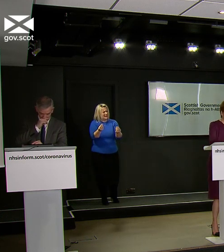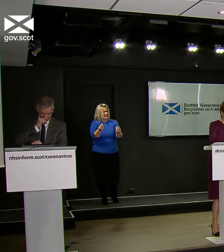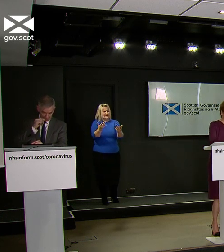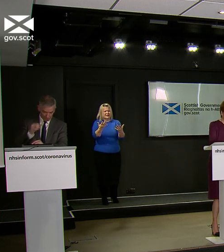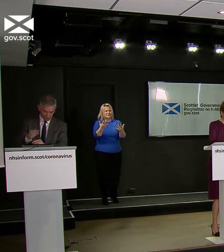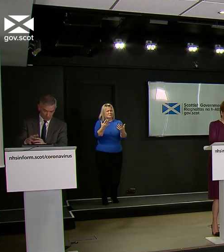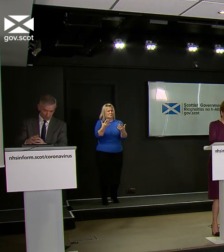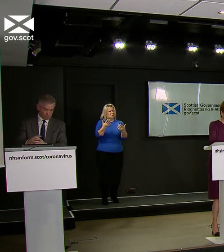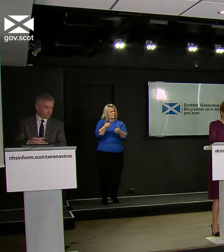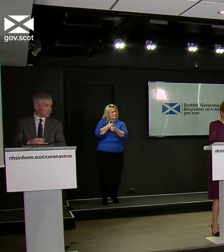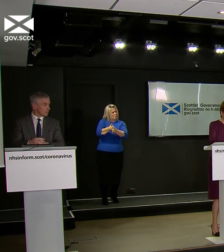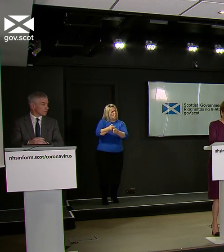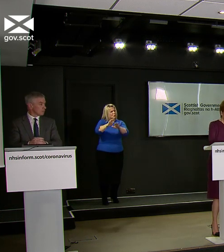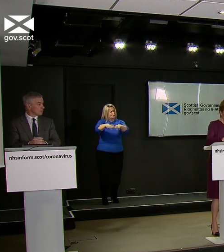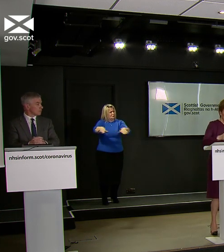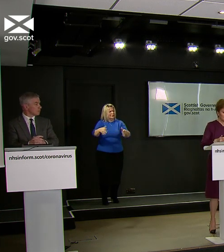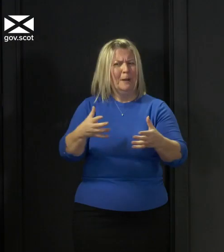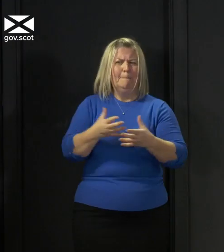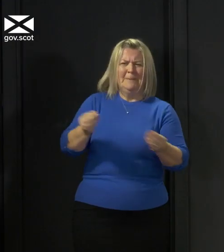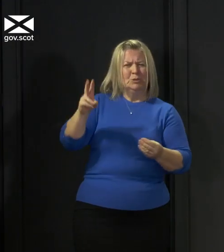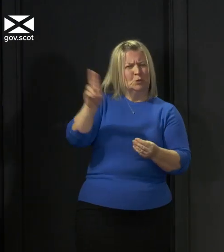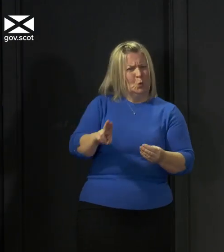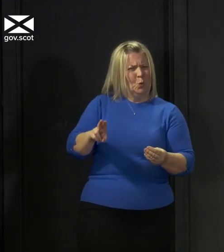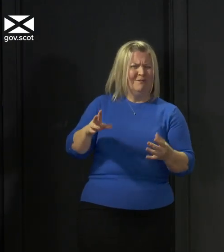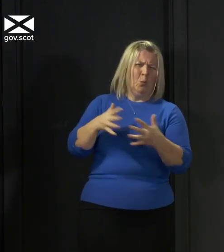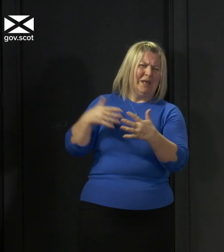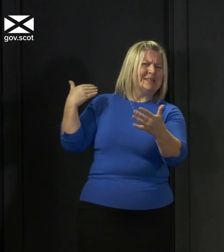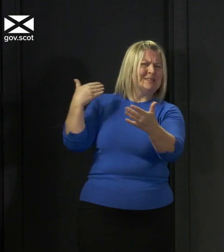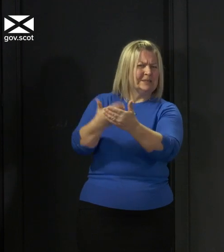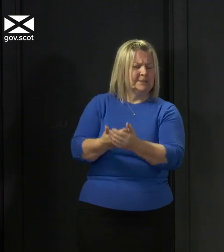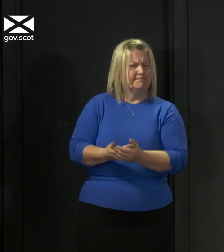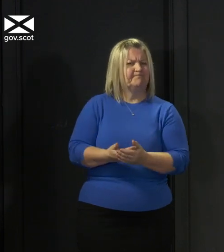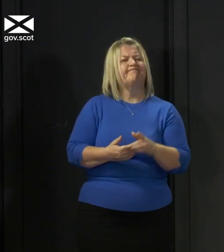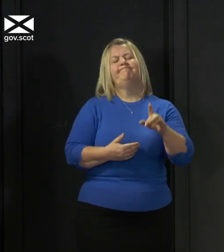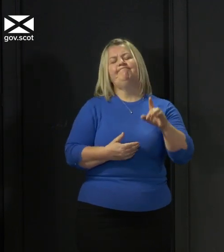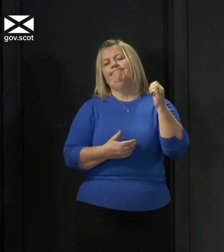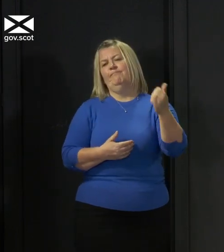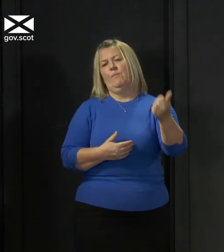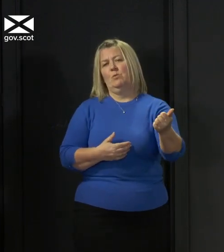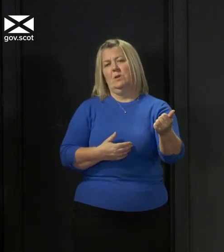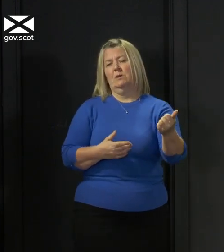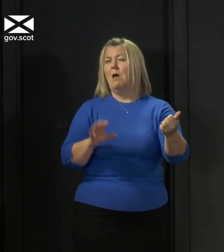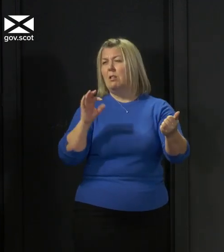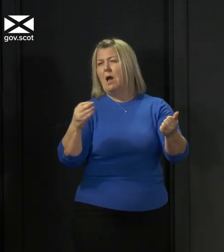they've missed I'd like Gregor if this information is not to hand right now we